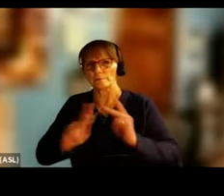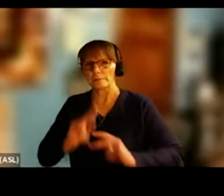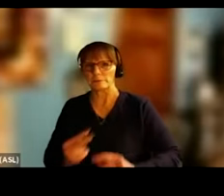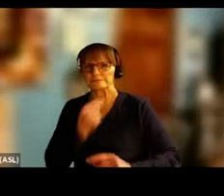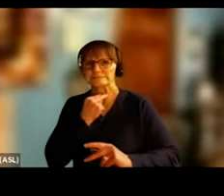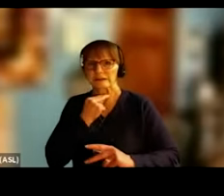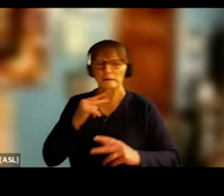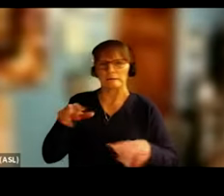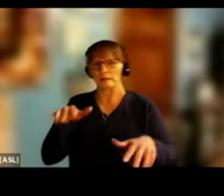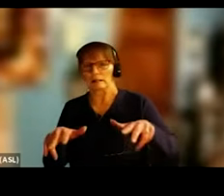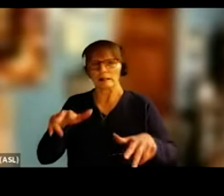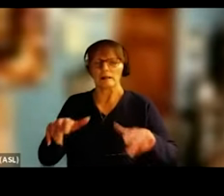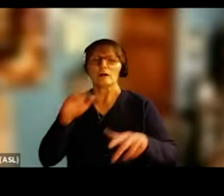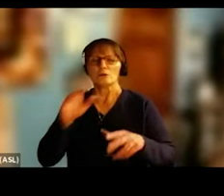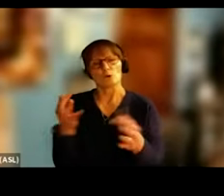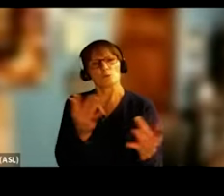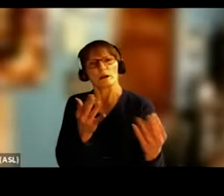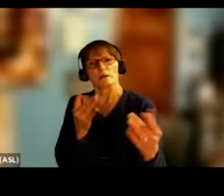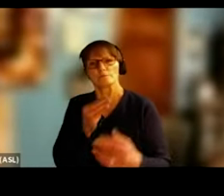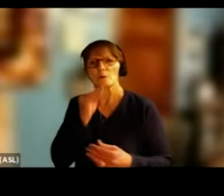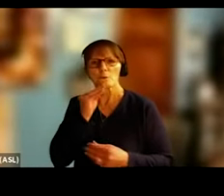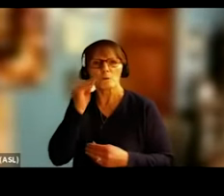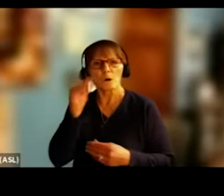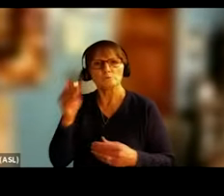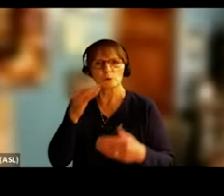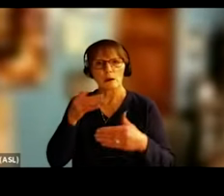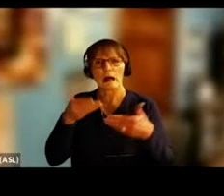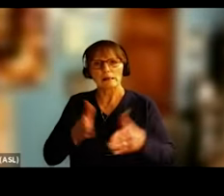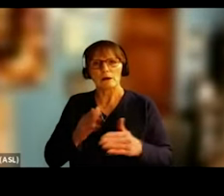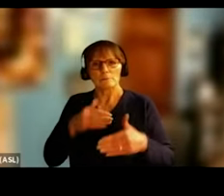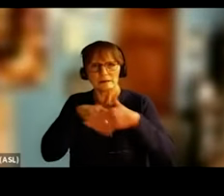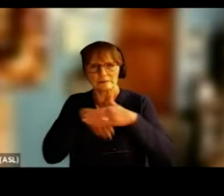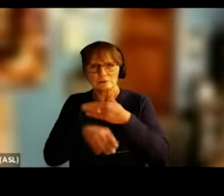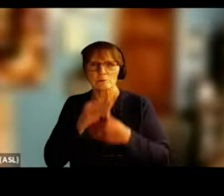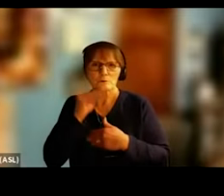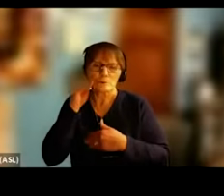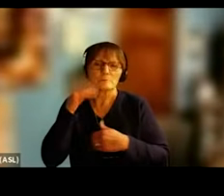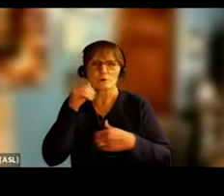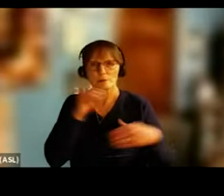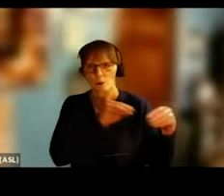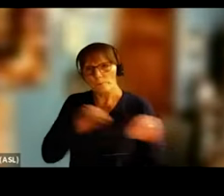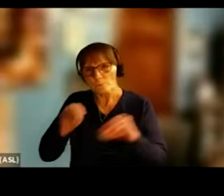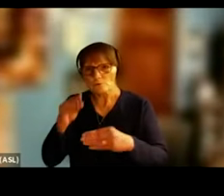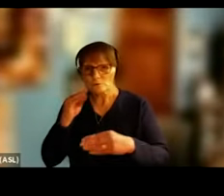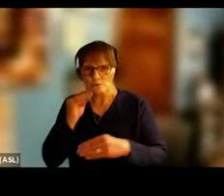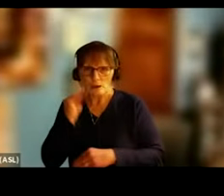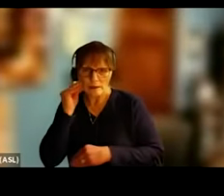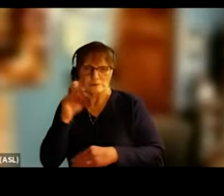sort of waiting for housing for folks to allow them into housing, or they don't move into housing and are back on the shelter, in the street